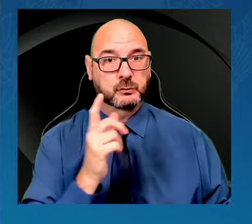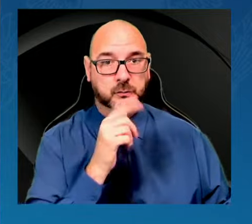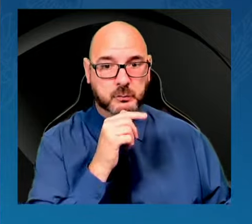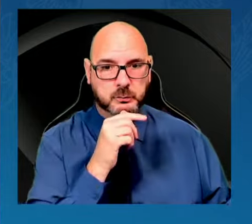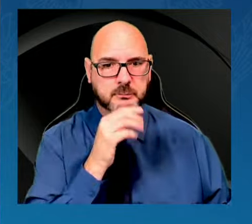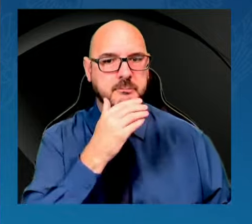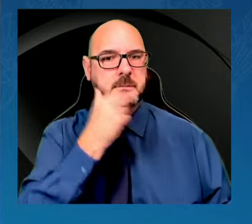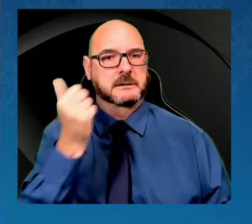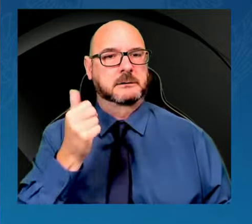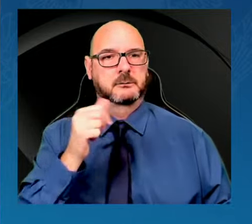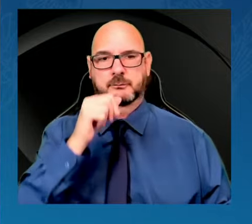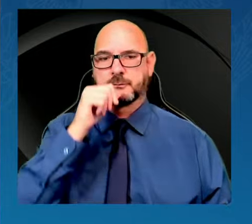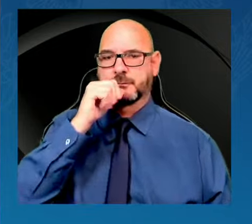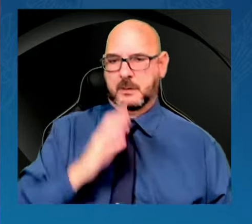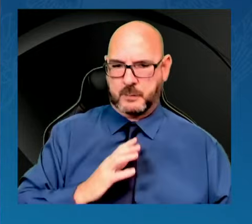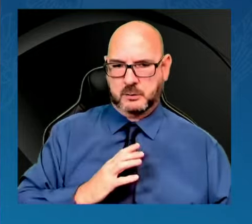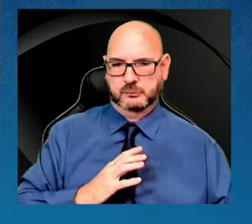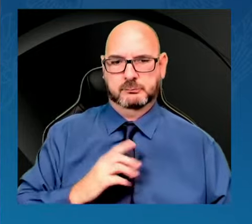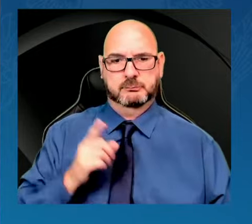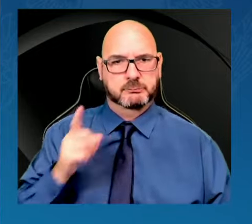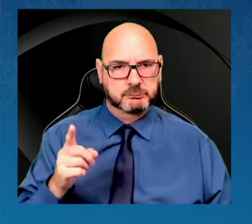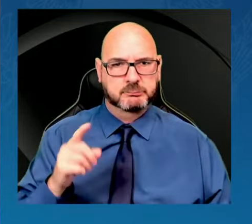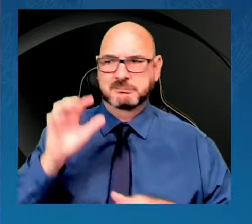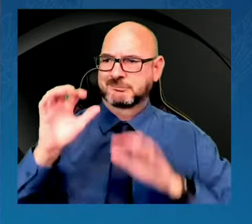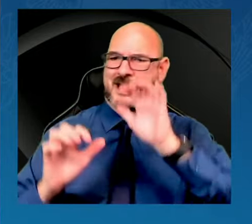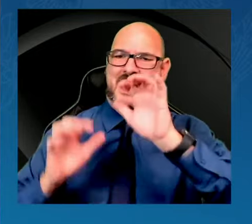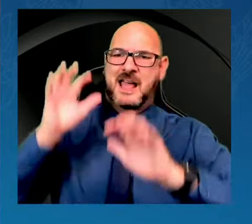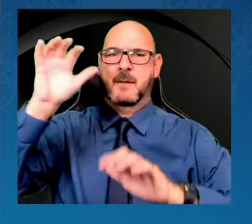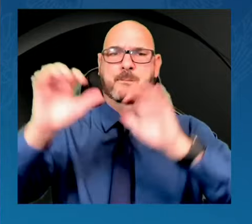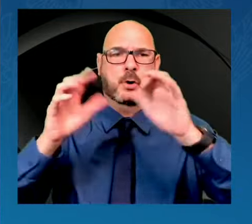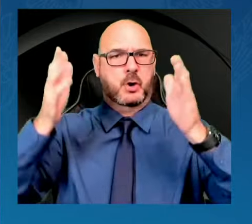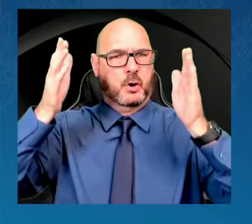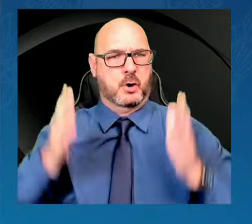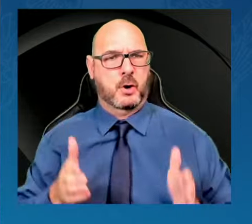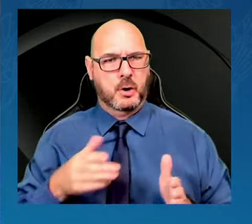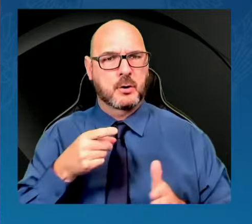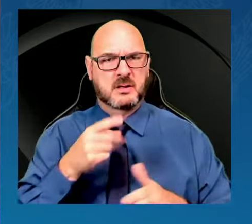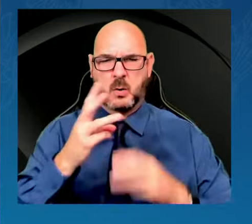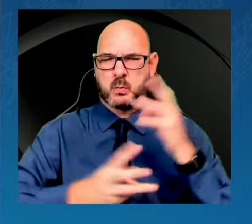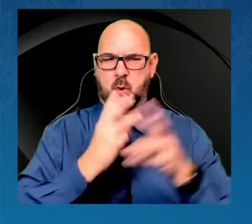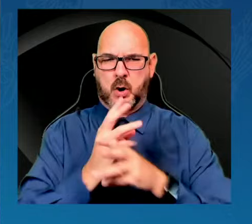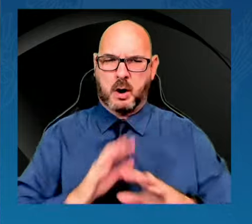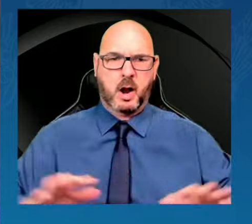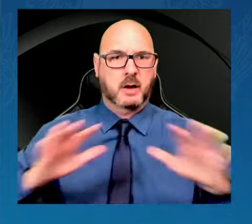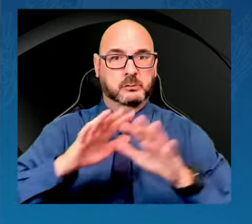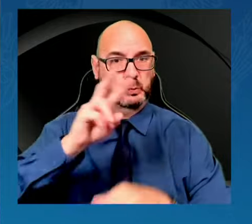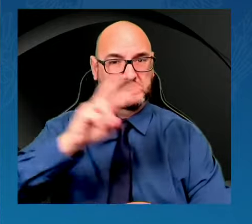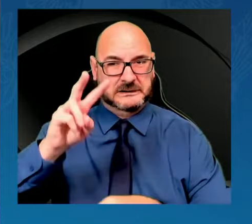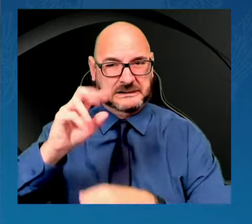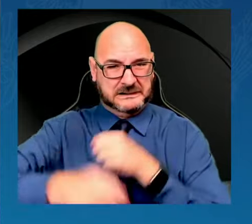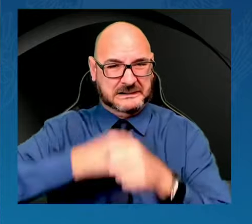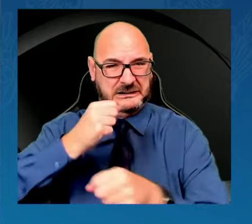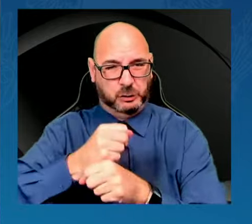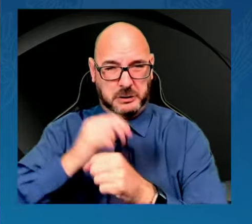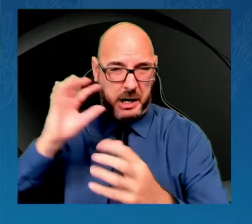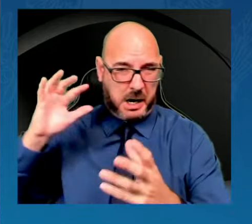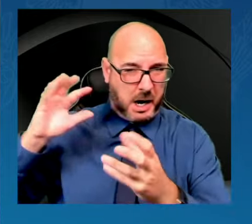She has spent 22 years climbing and also lives here in Colorado. Sasha has been the female overall world champion